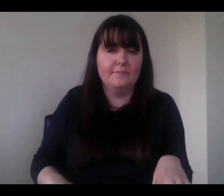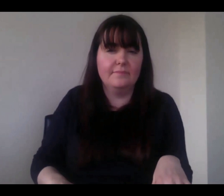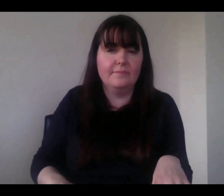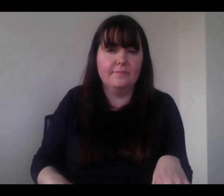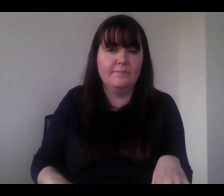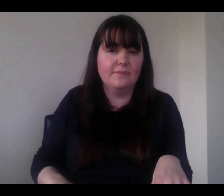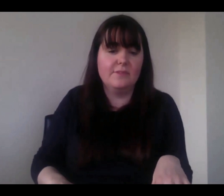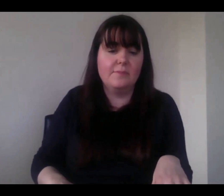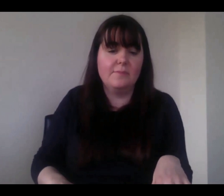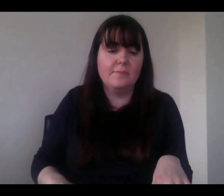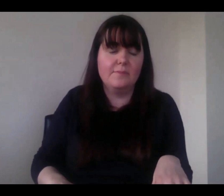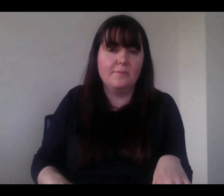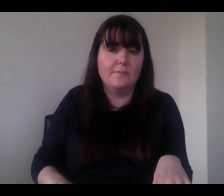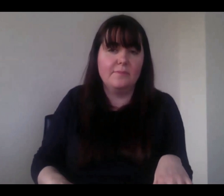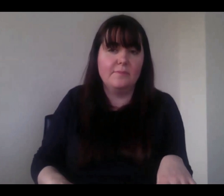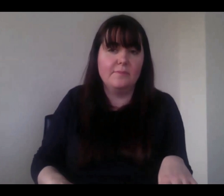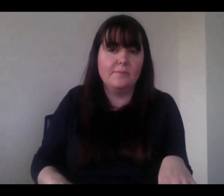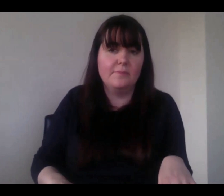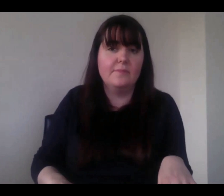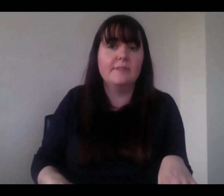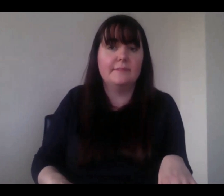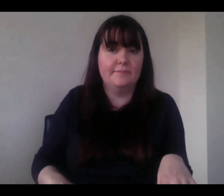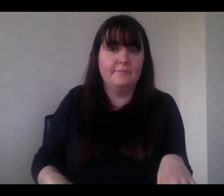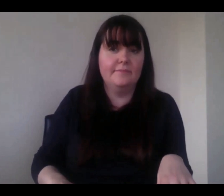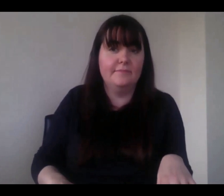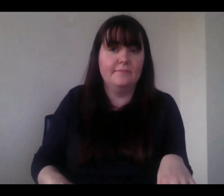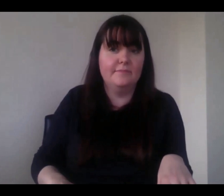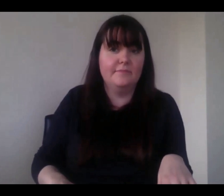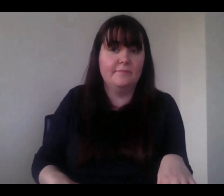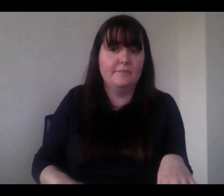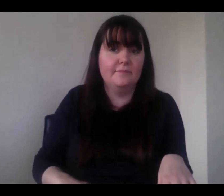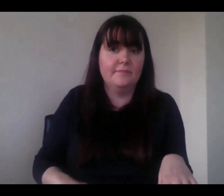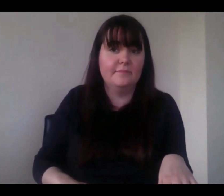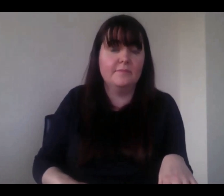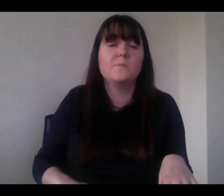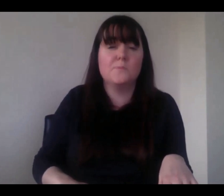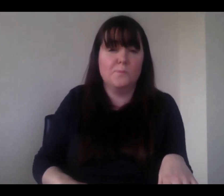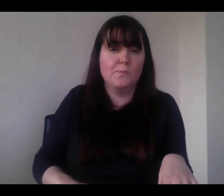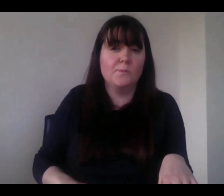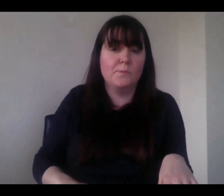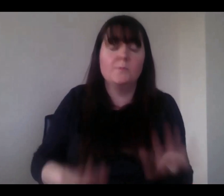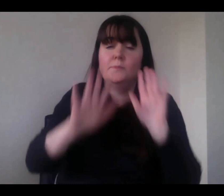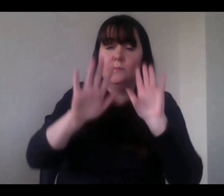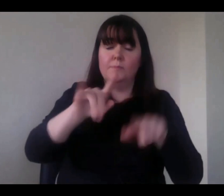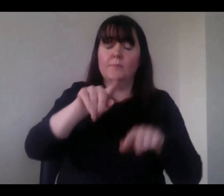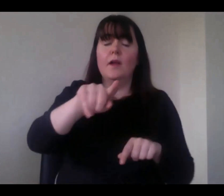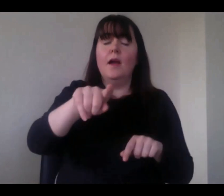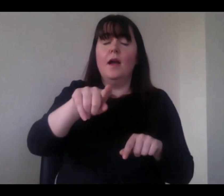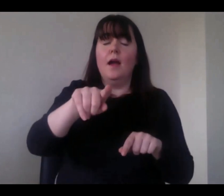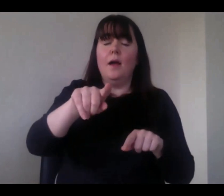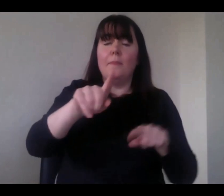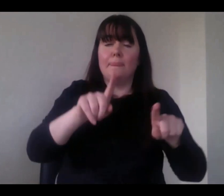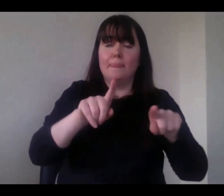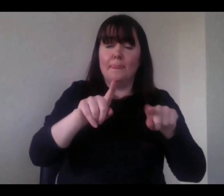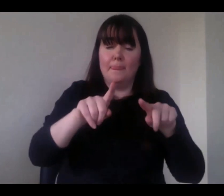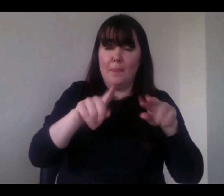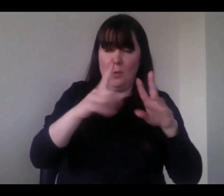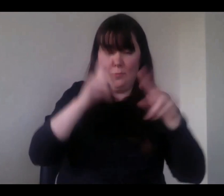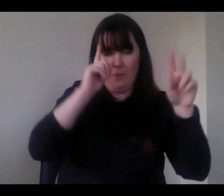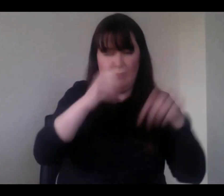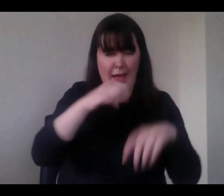or any vocabulary that we used with women's signs only.